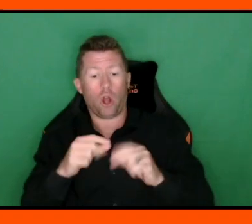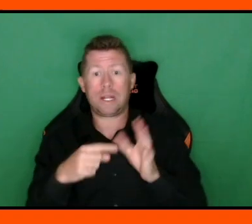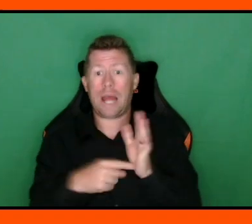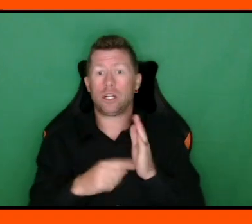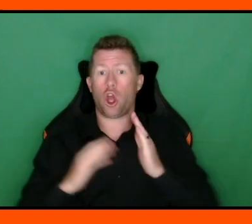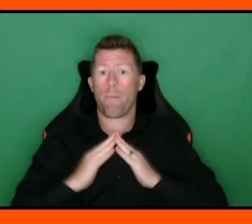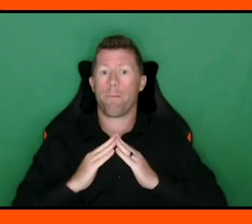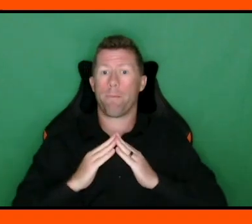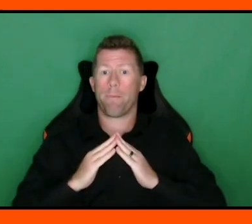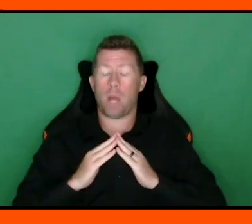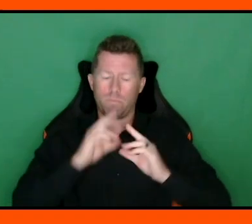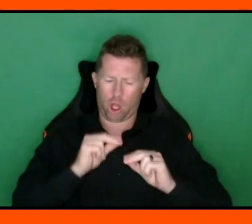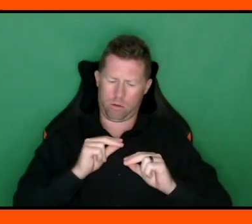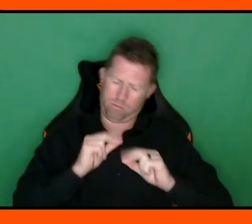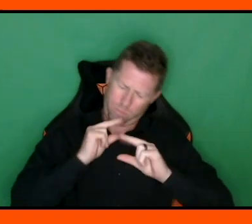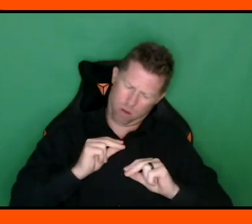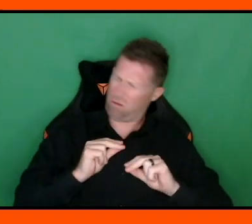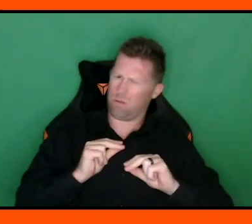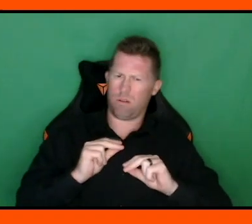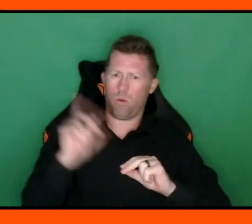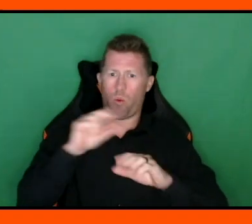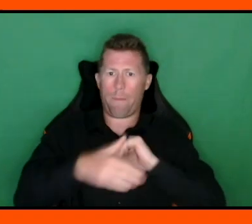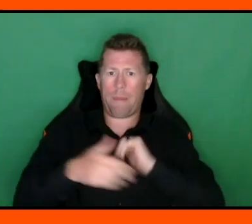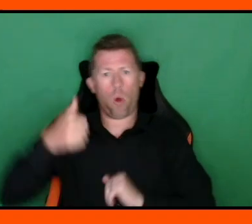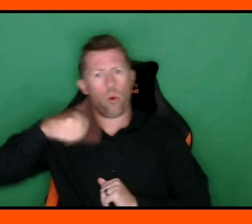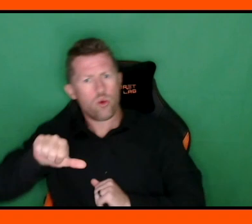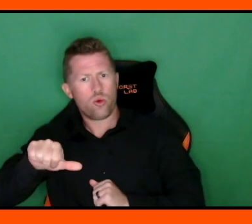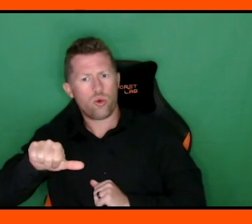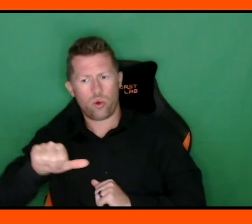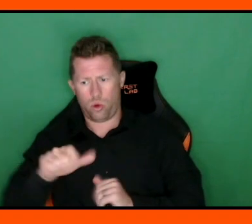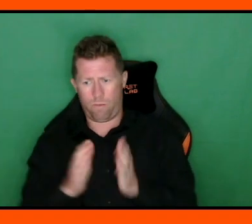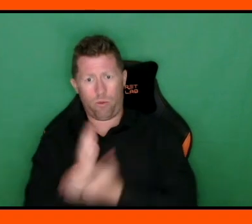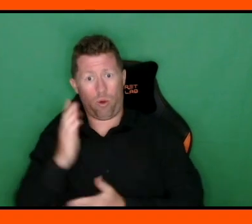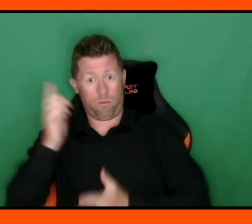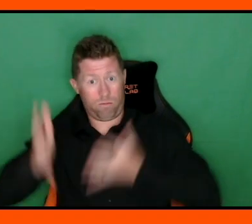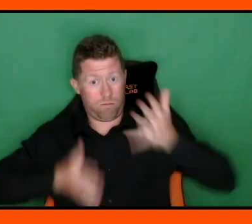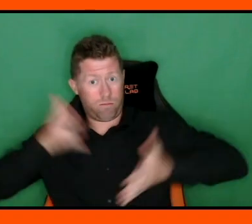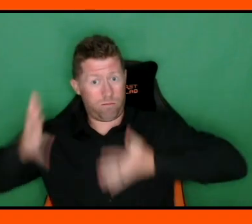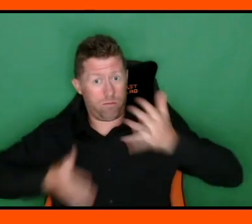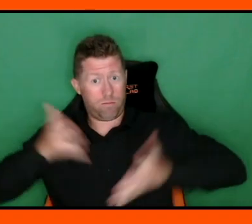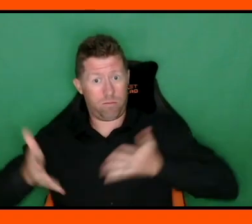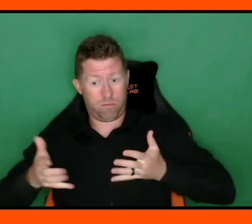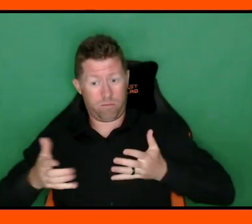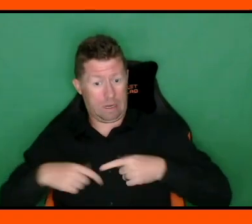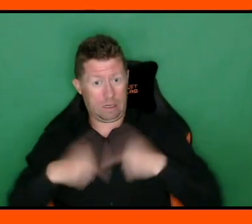used at home to reflect the non-spoken languages used across Australia like Auslan.